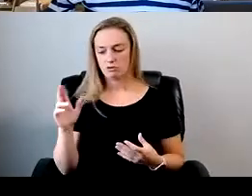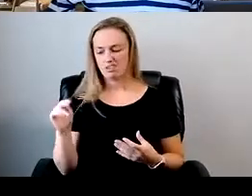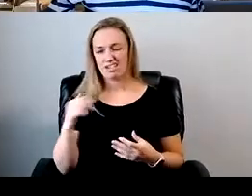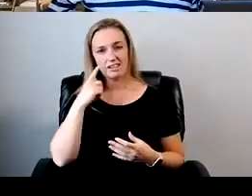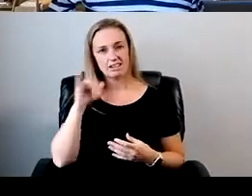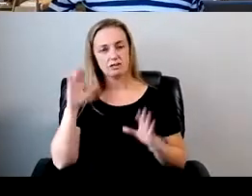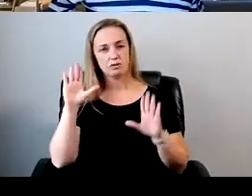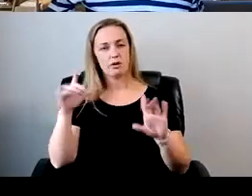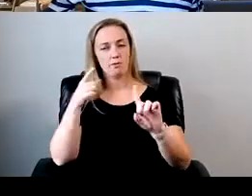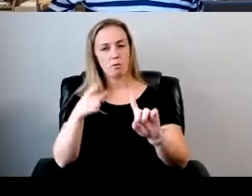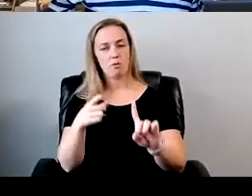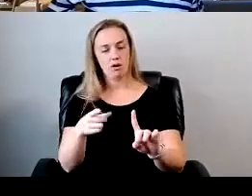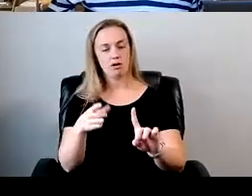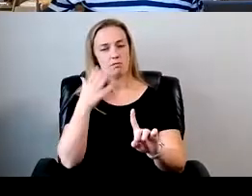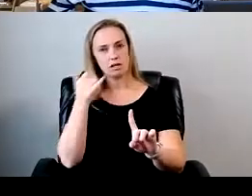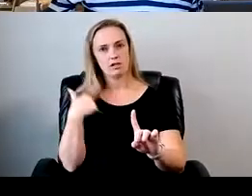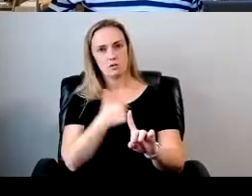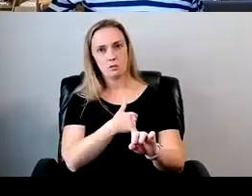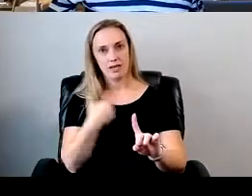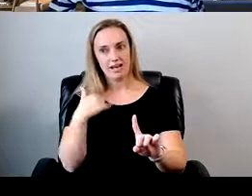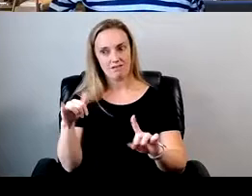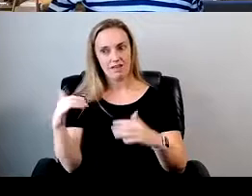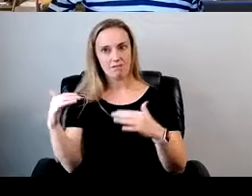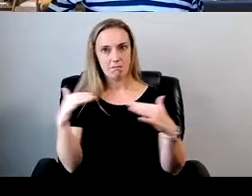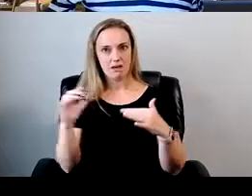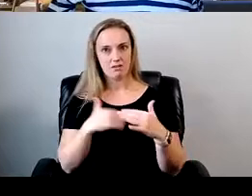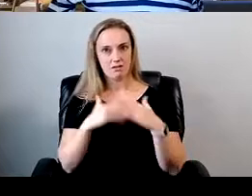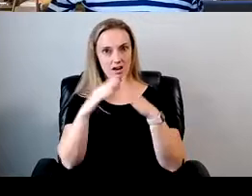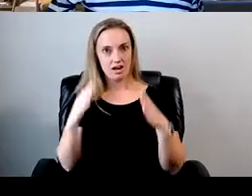because we have this own battle in our house sometimes where one of us is texting someone